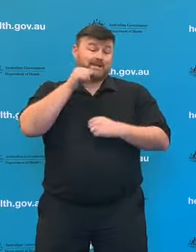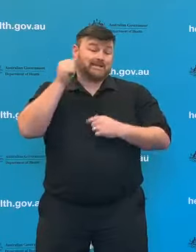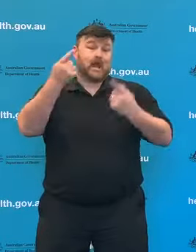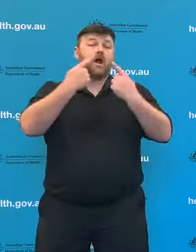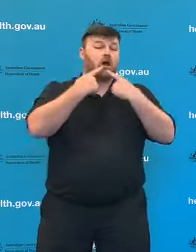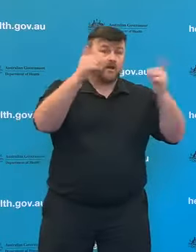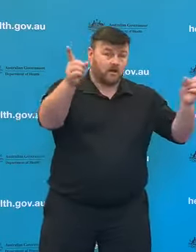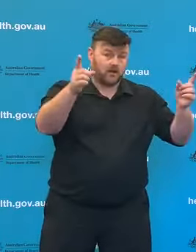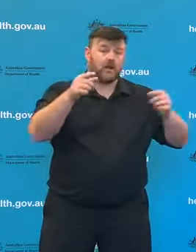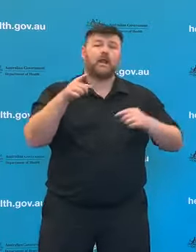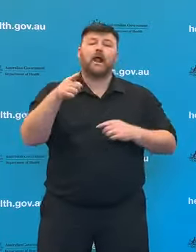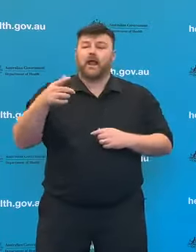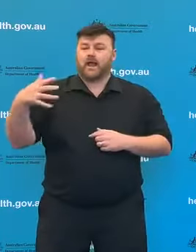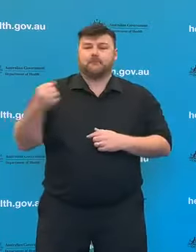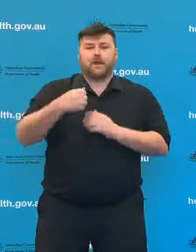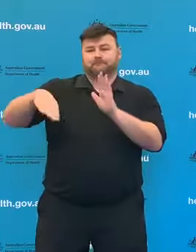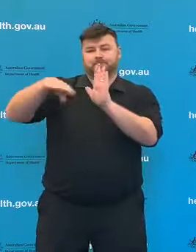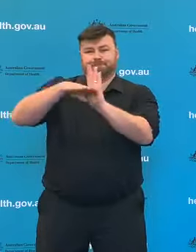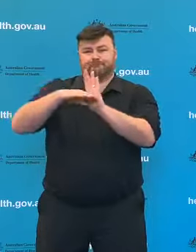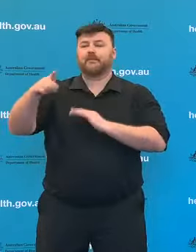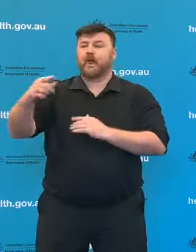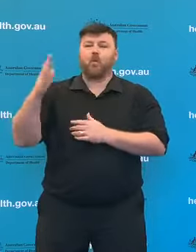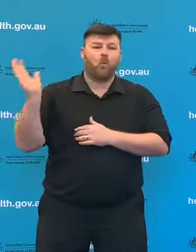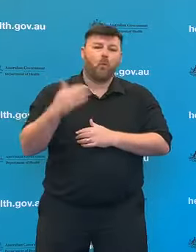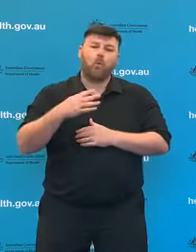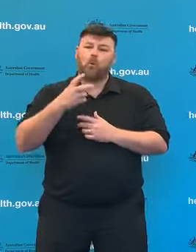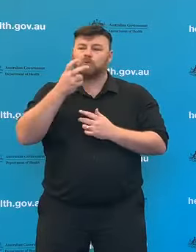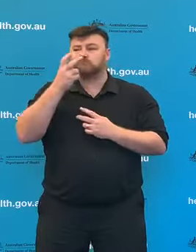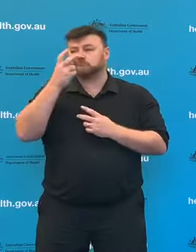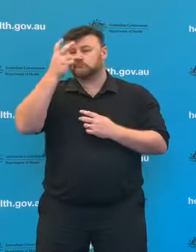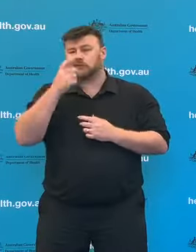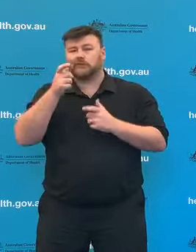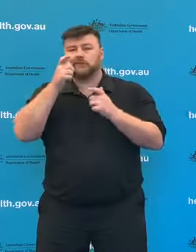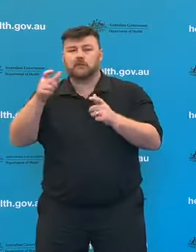aged care facility have an on-site clinical lead in infection control